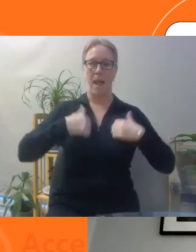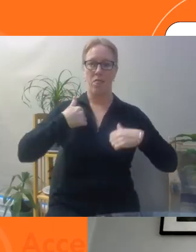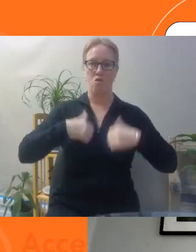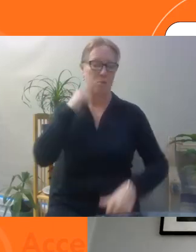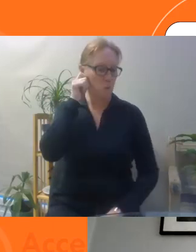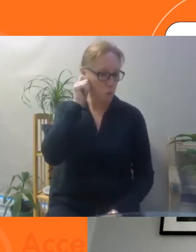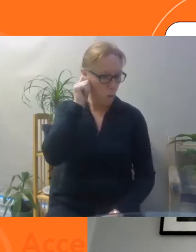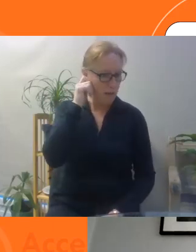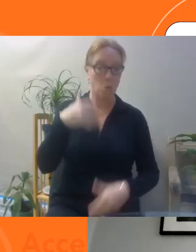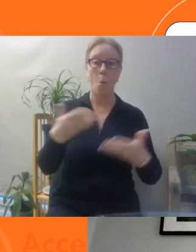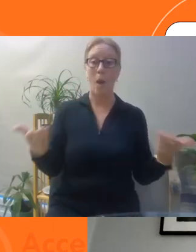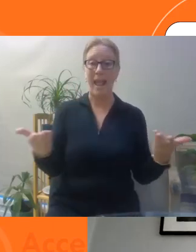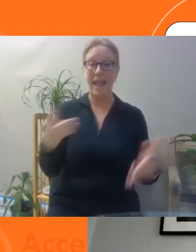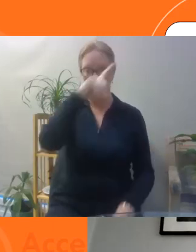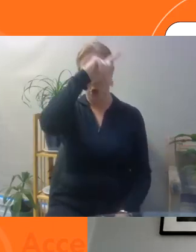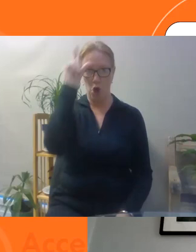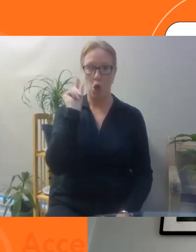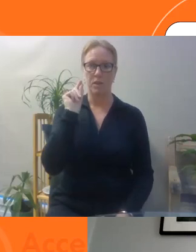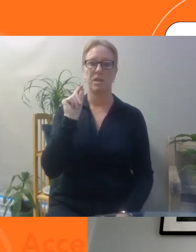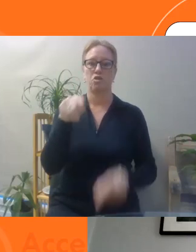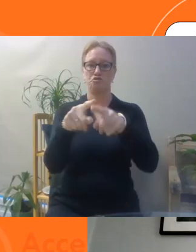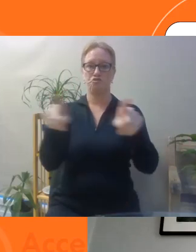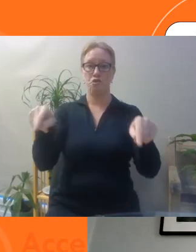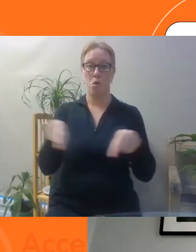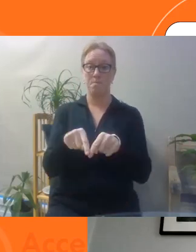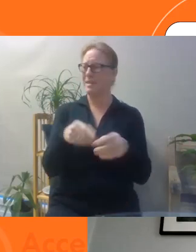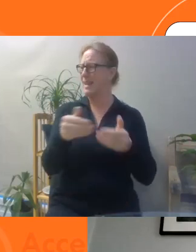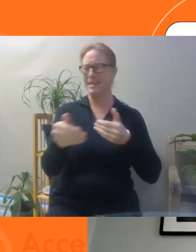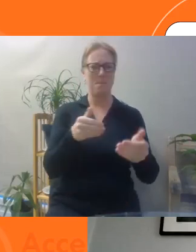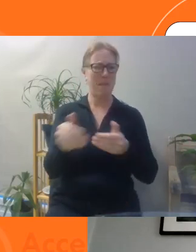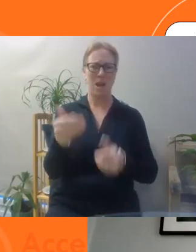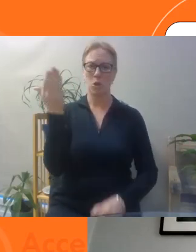station. No matter where you were in the school, if you needed the